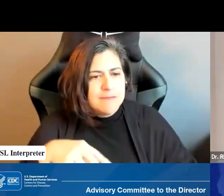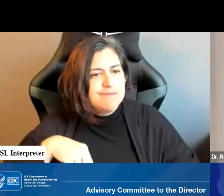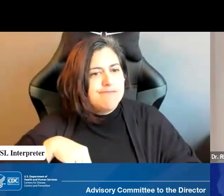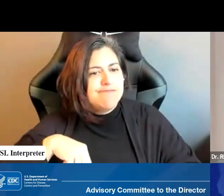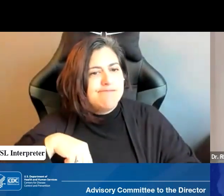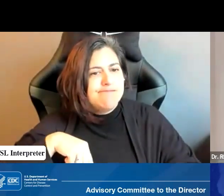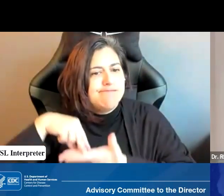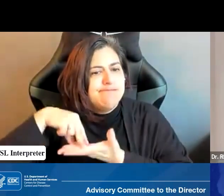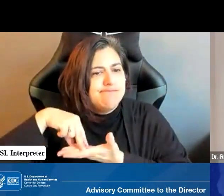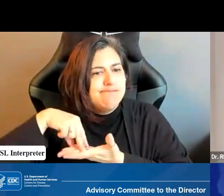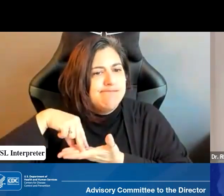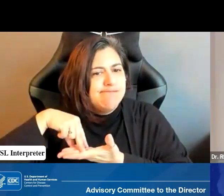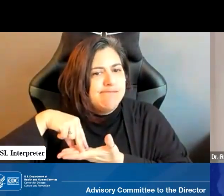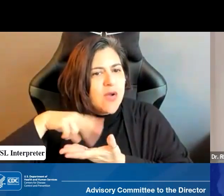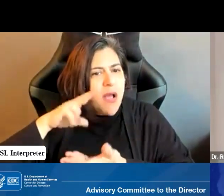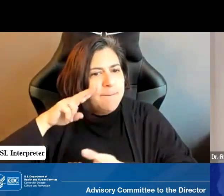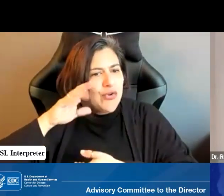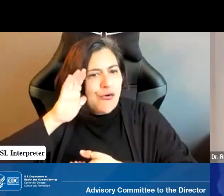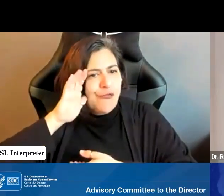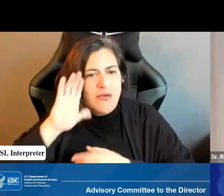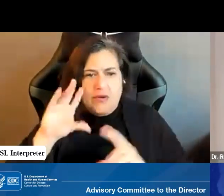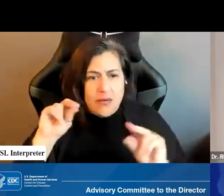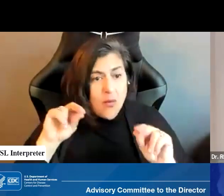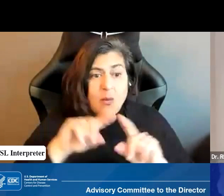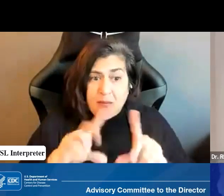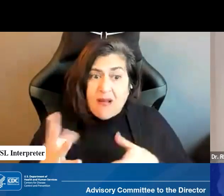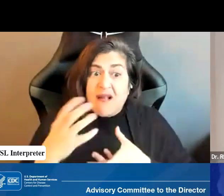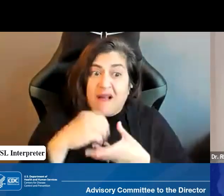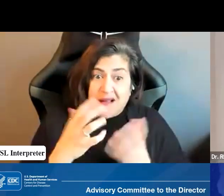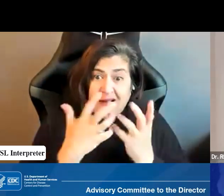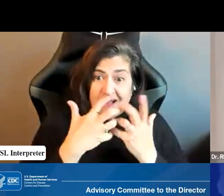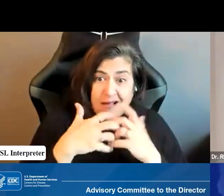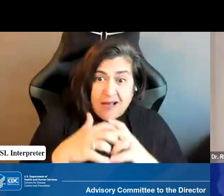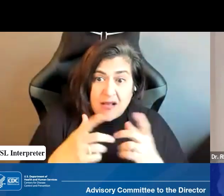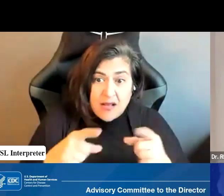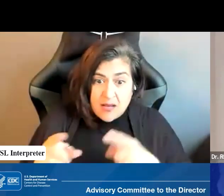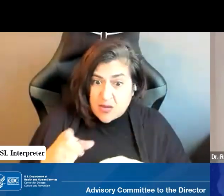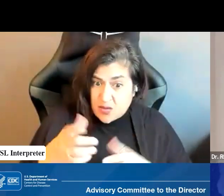not an observer, but actually an integral party. Do you already have that going on? Am I just --